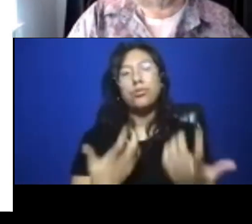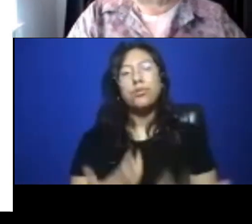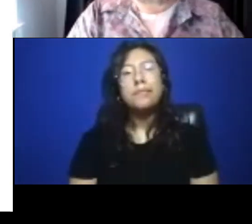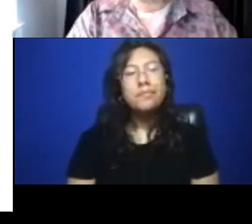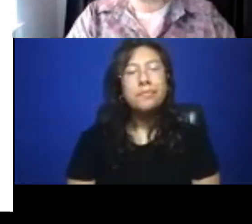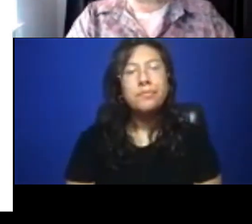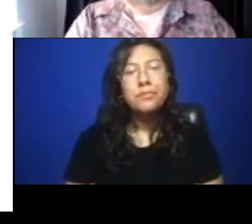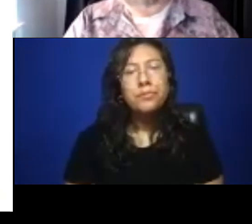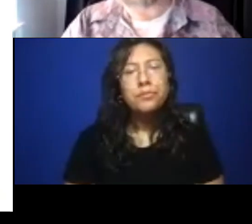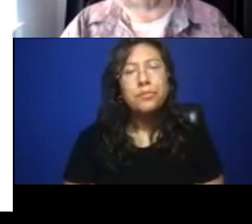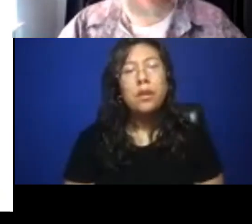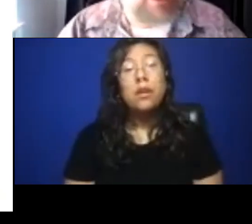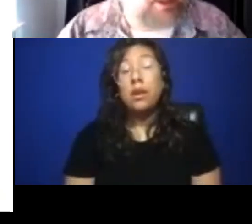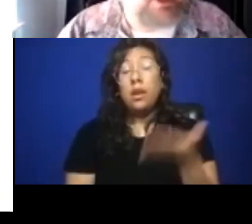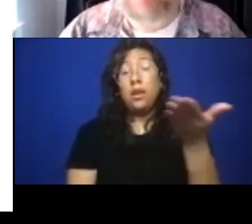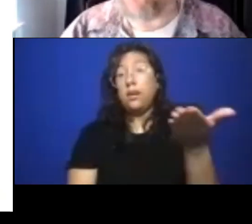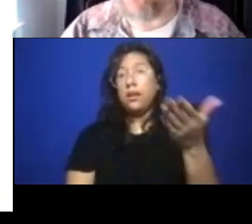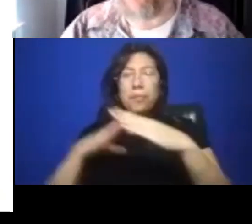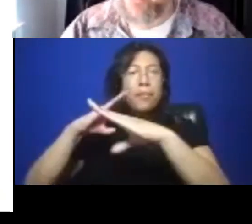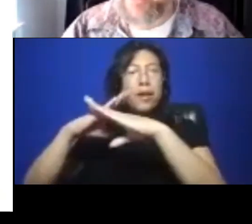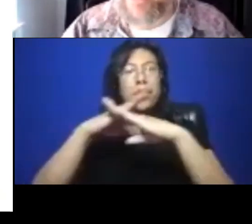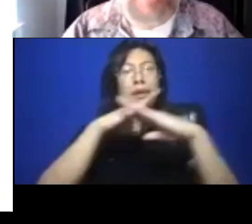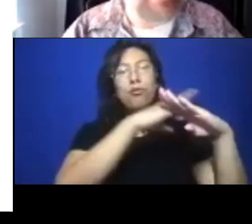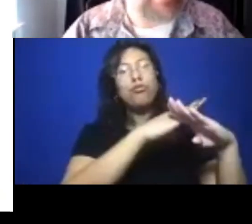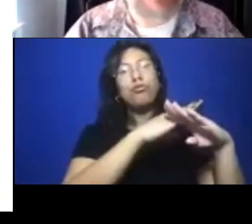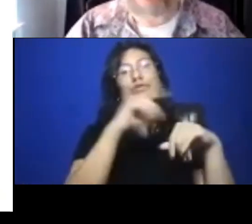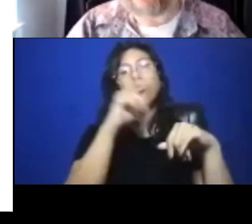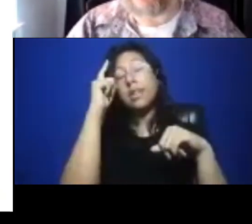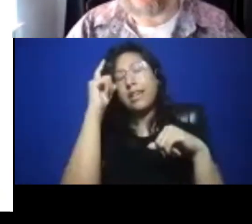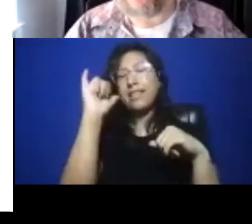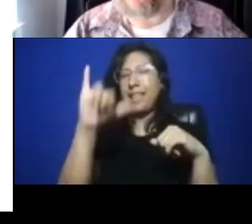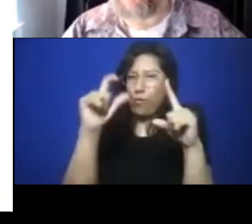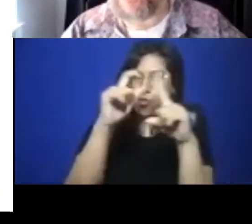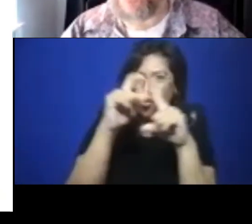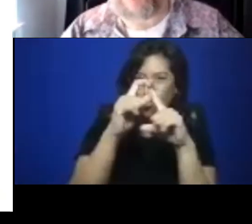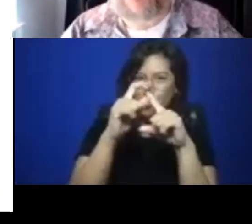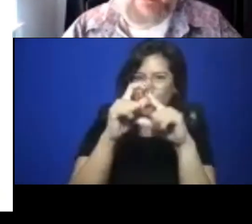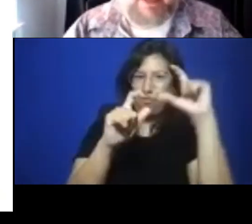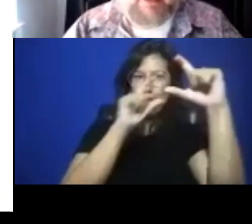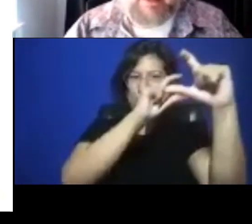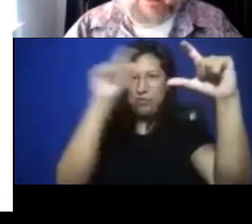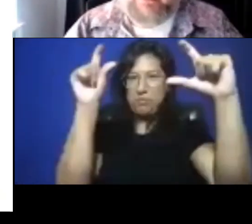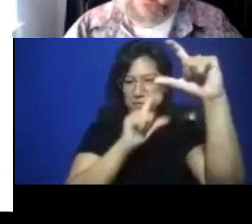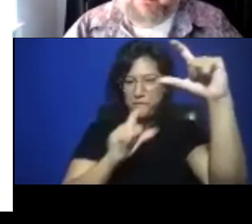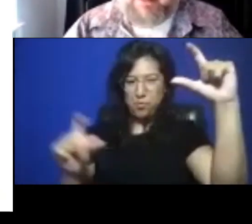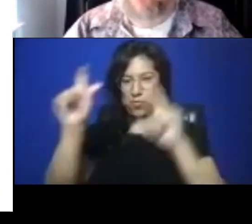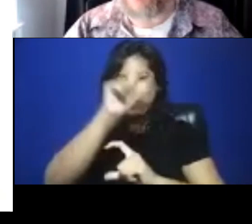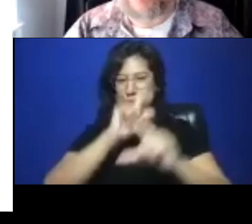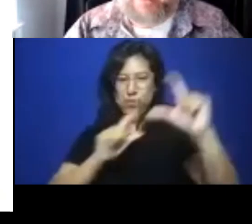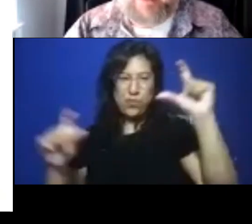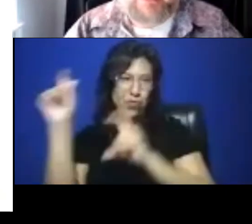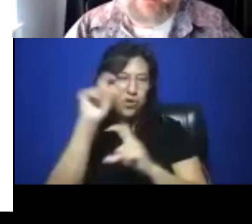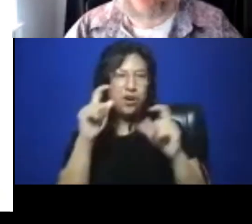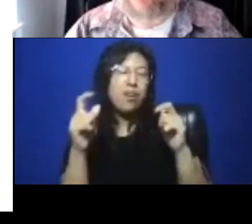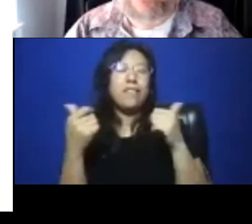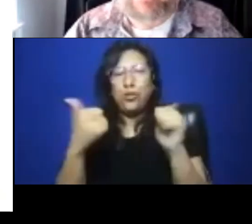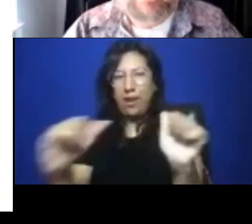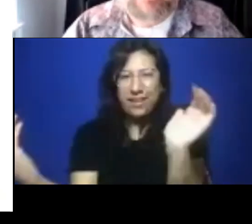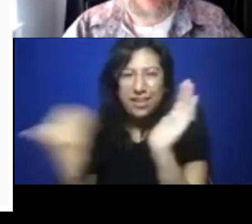So let's look at some barriers and we're gonna do this whole word cloud thing again and hopefully, I will do it maybe a little bit better this time so we can do it.